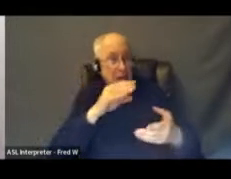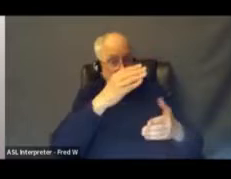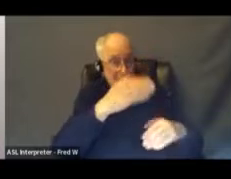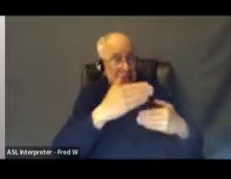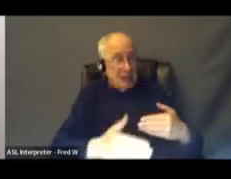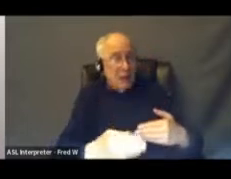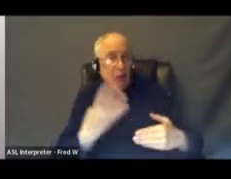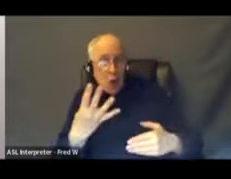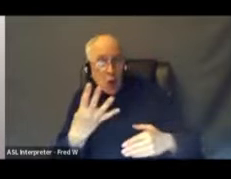internal non traumatic brain